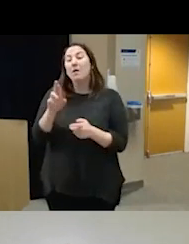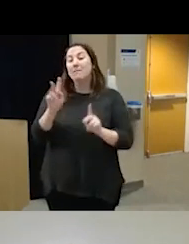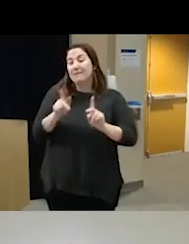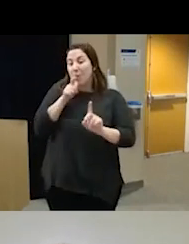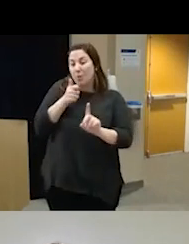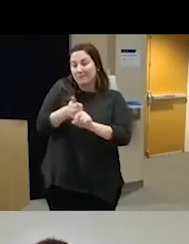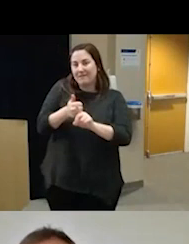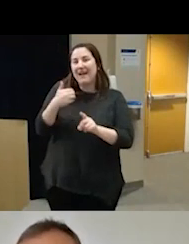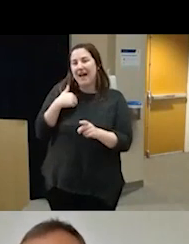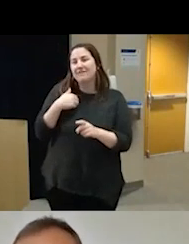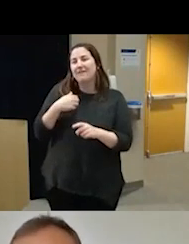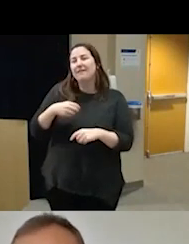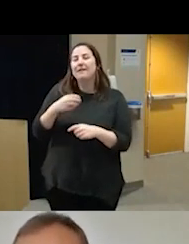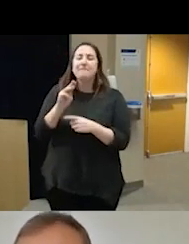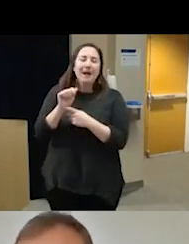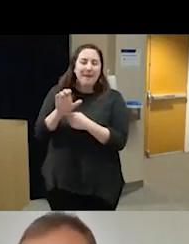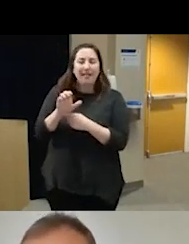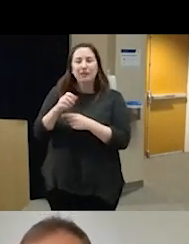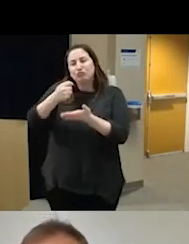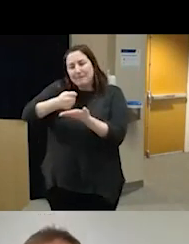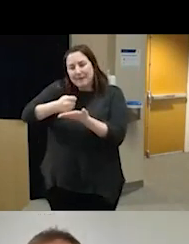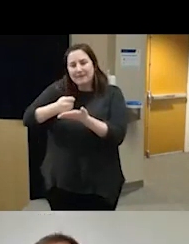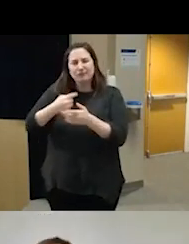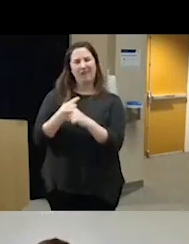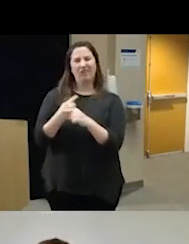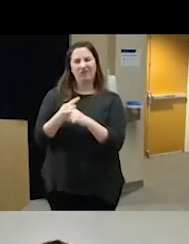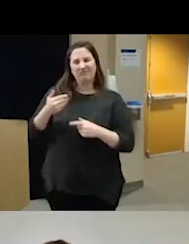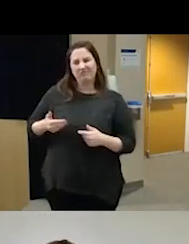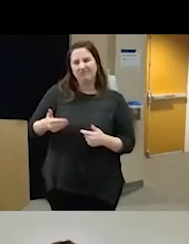metabolic treatments or abnormal treatments that can